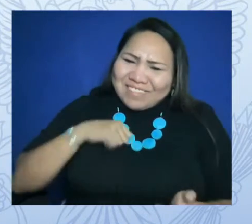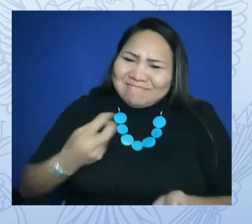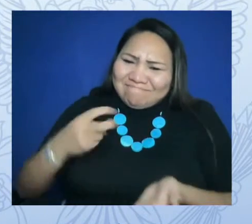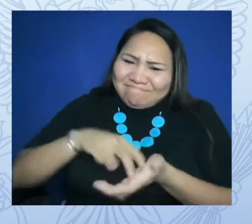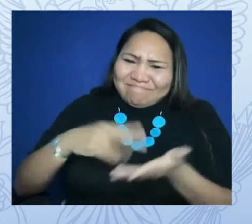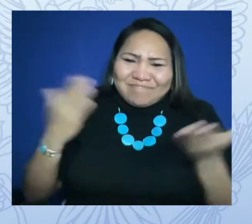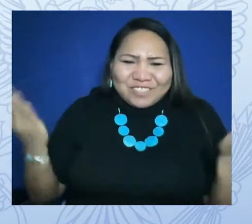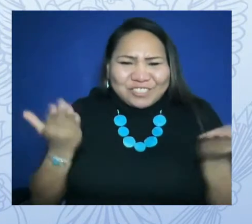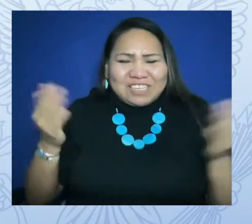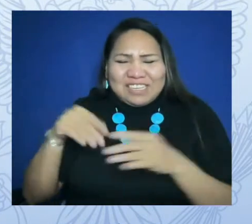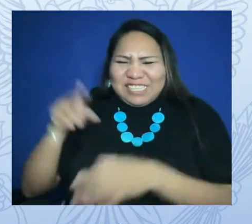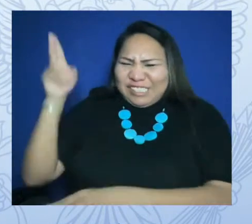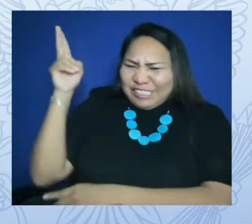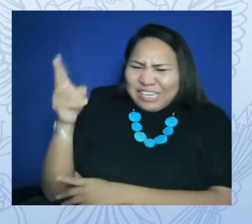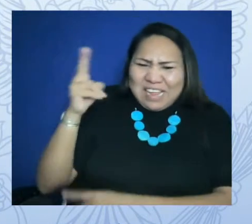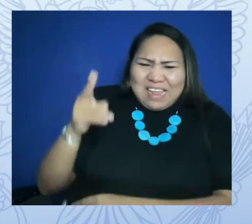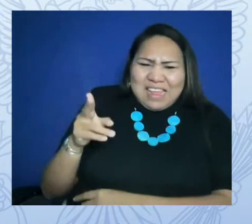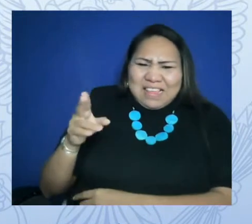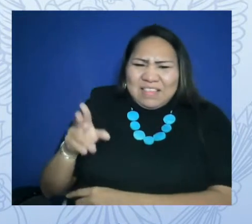of the Anacostia and Piscataway people.